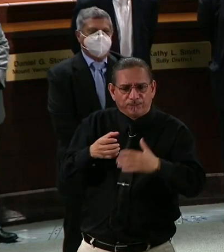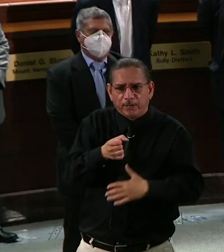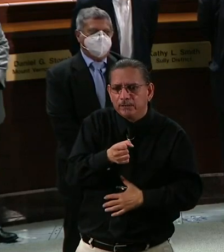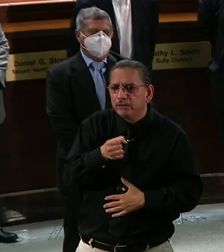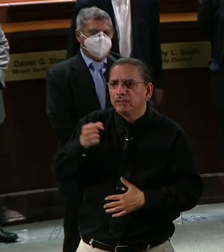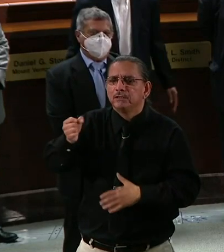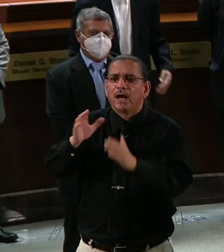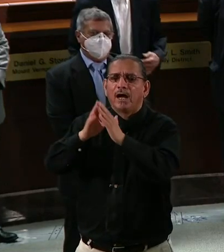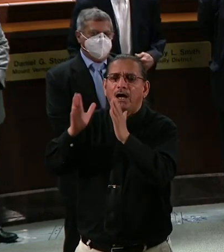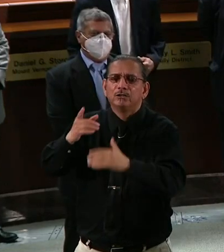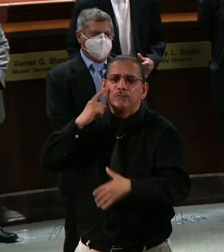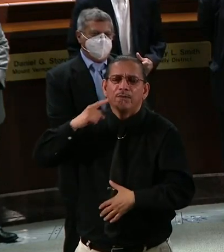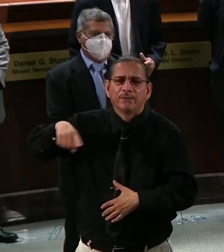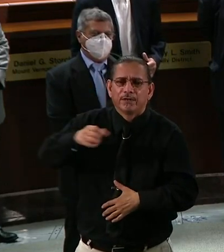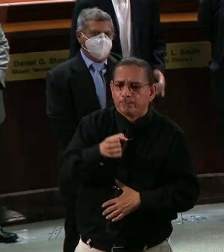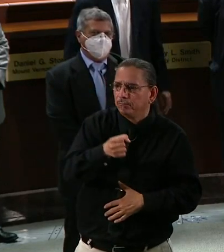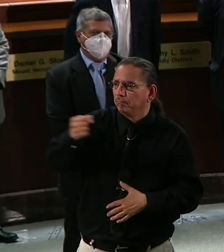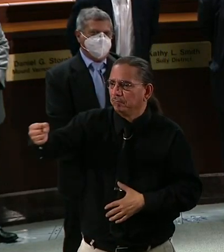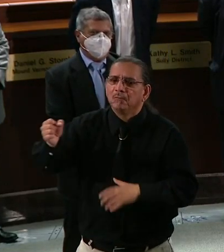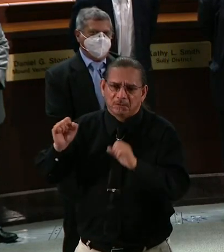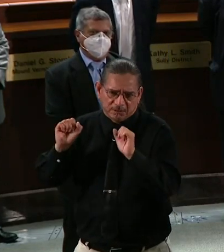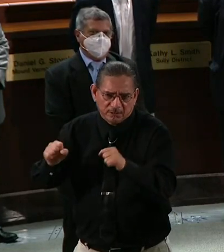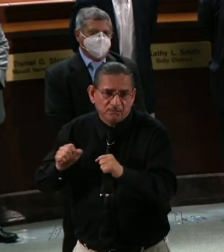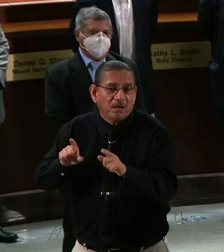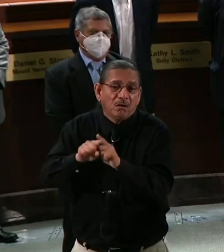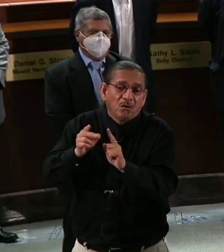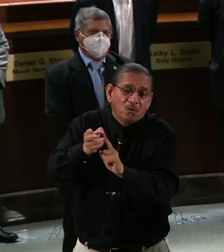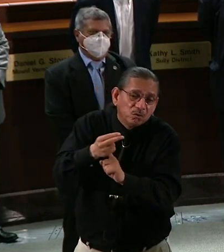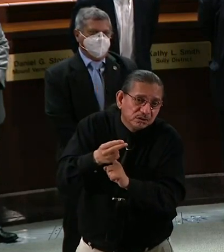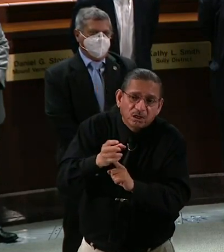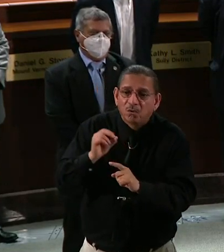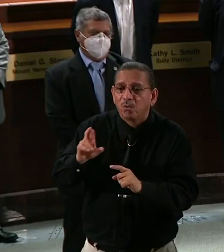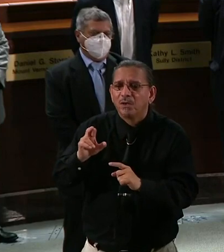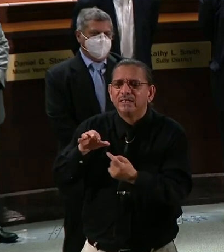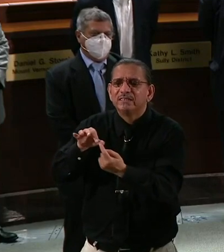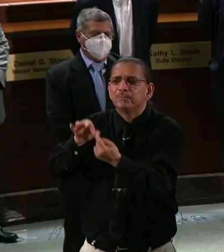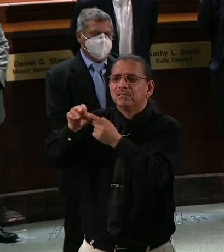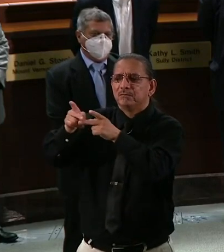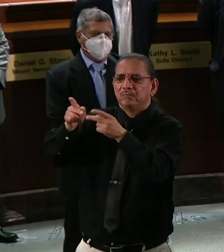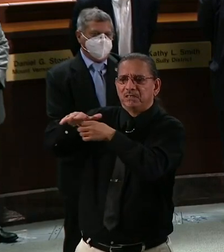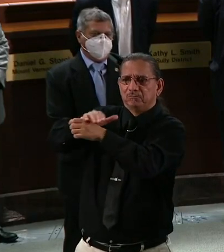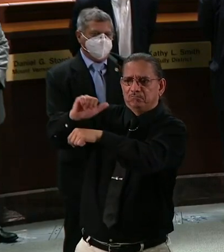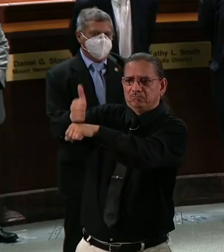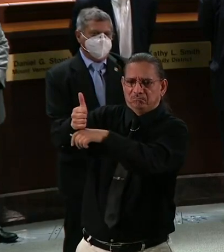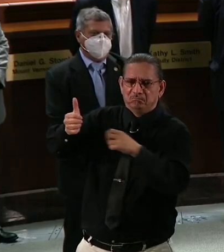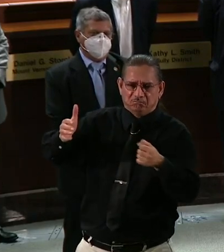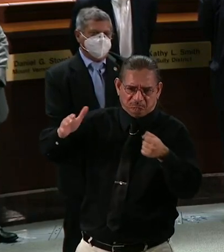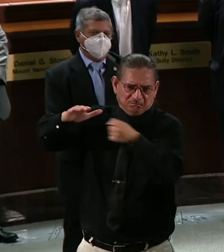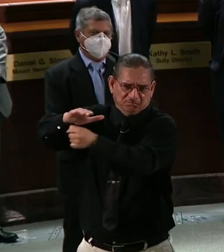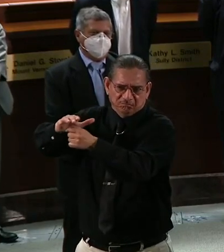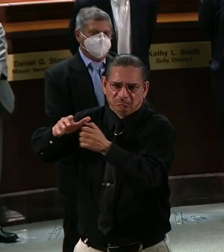IS OF PROPIONIC ASSESS. BUT AT STILL HAPPENS A TV AGO THE OTHER IF BACKS. IN THE C. C.